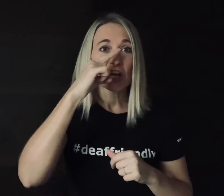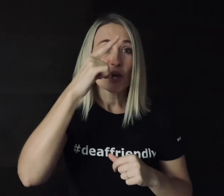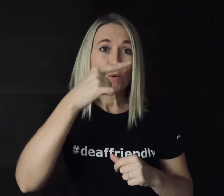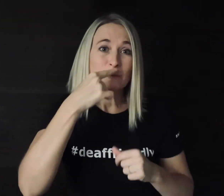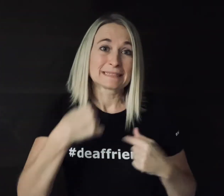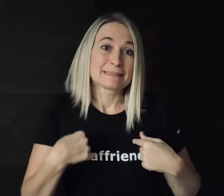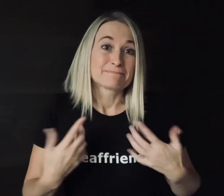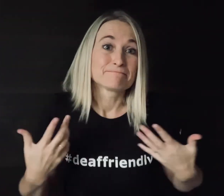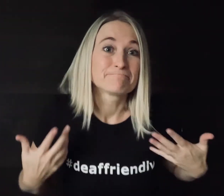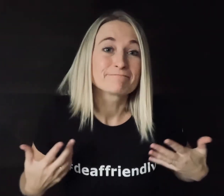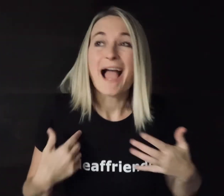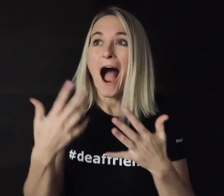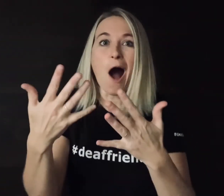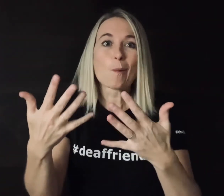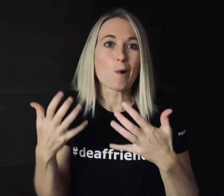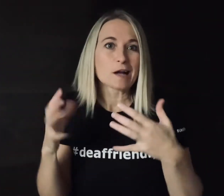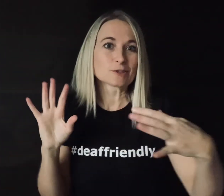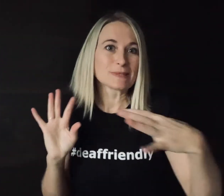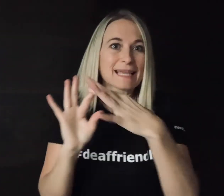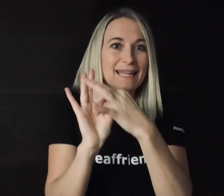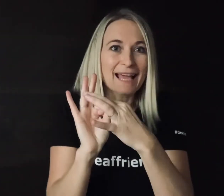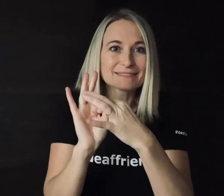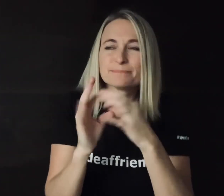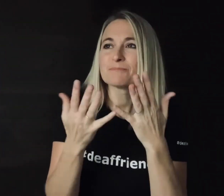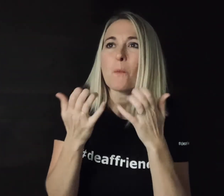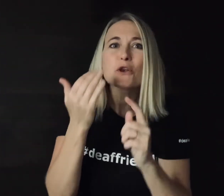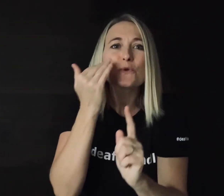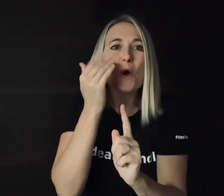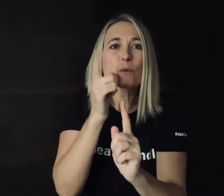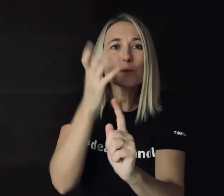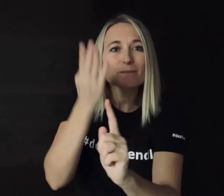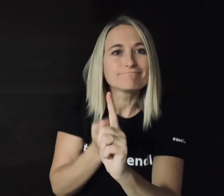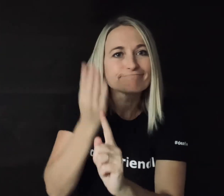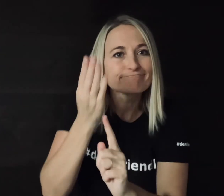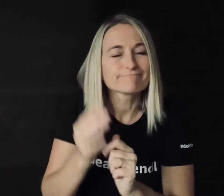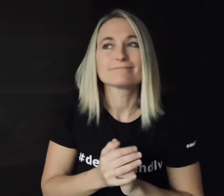I may be nosy, but I want to connect with them. I wanted to know who they are,